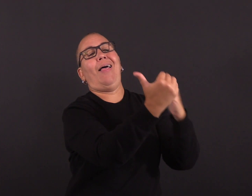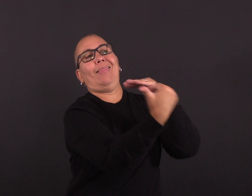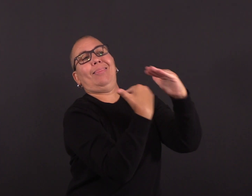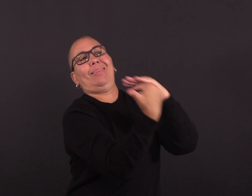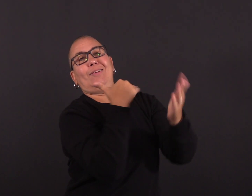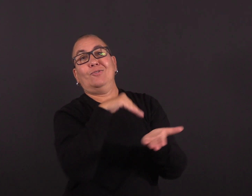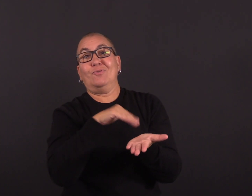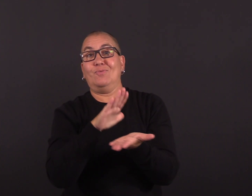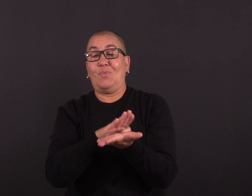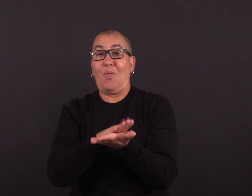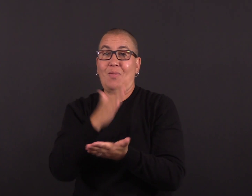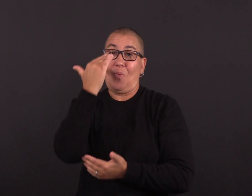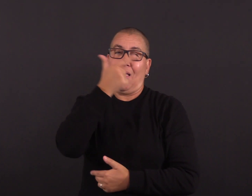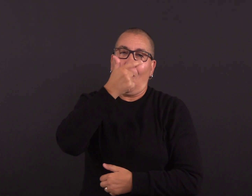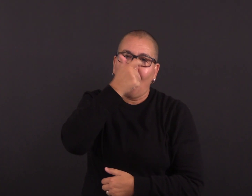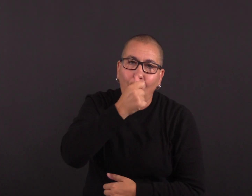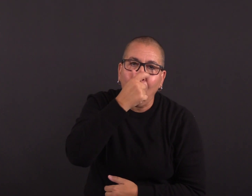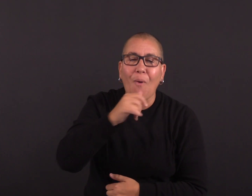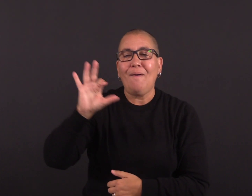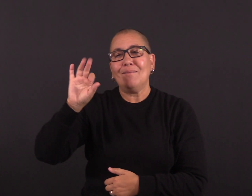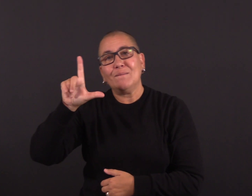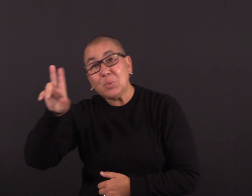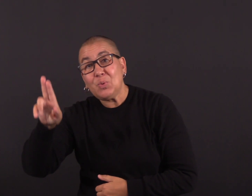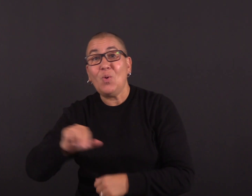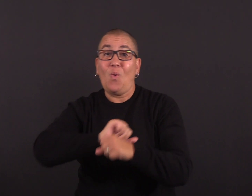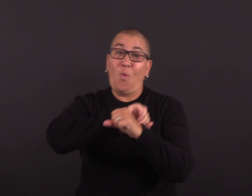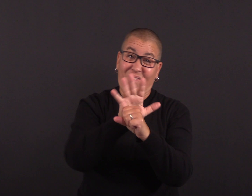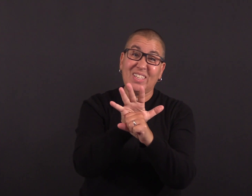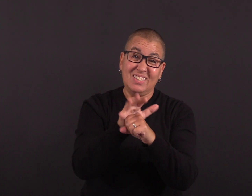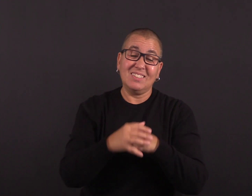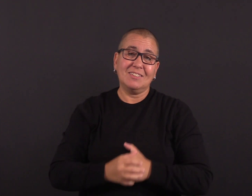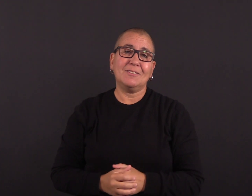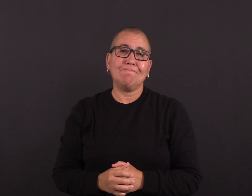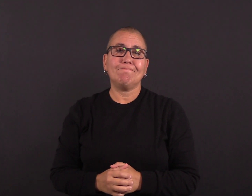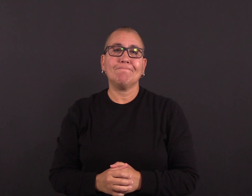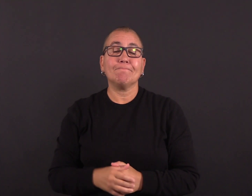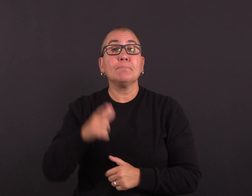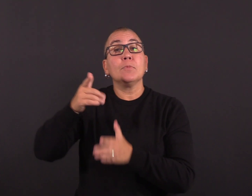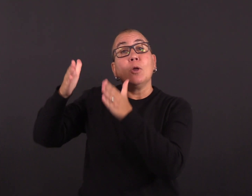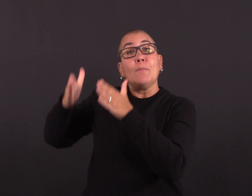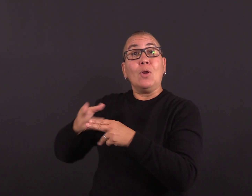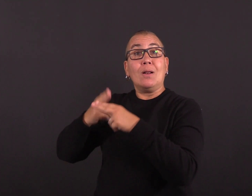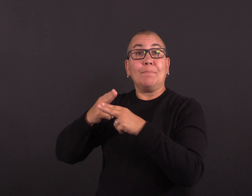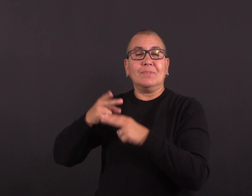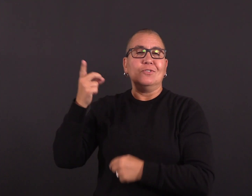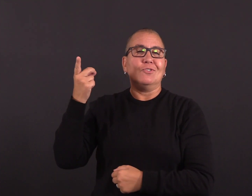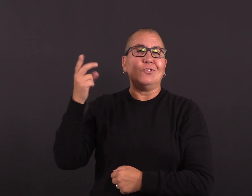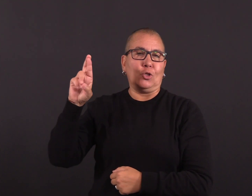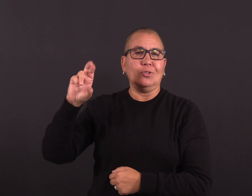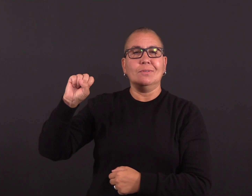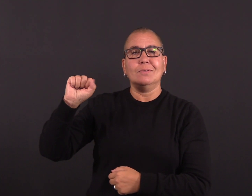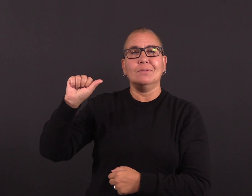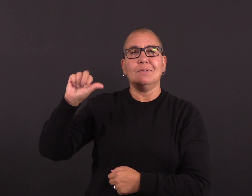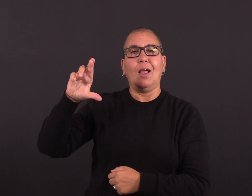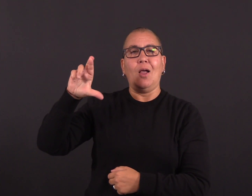of school-based health and mobile clinics at Nationwide Children’s Hospital in Columbus, Ohio.